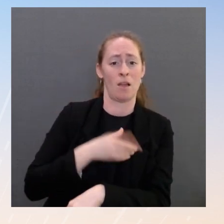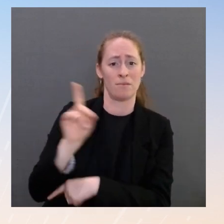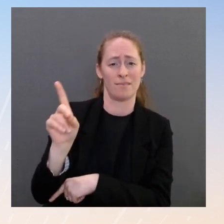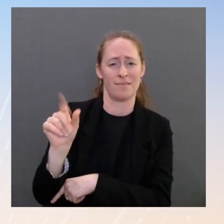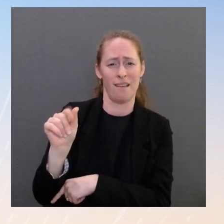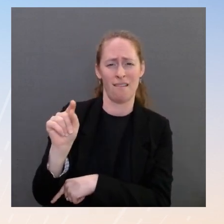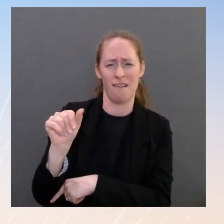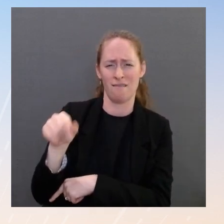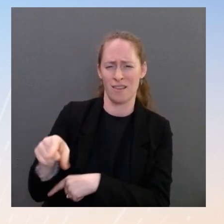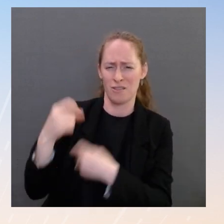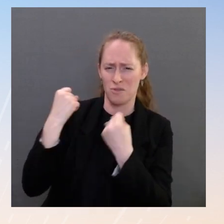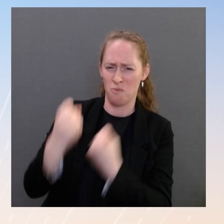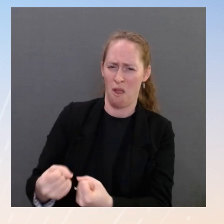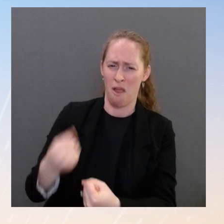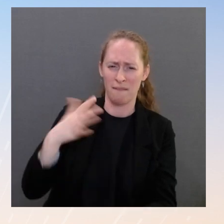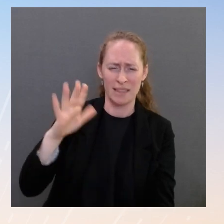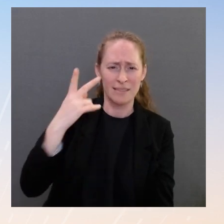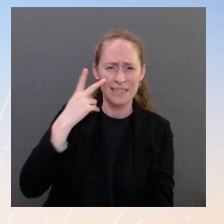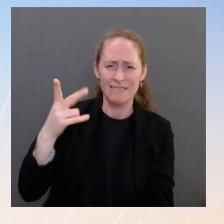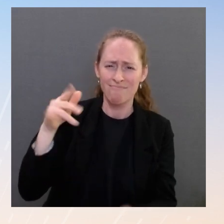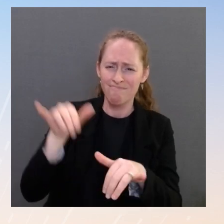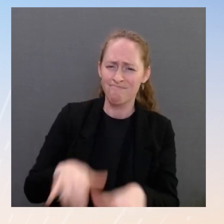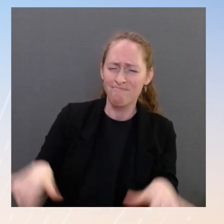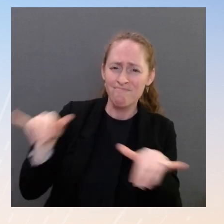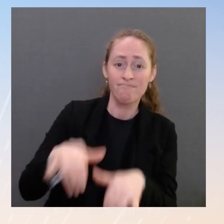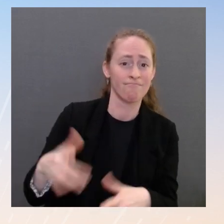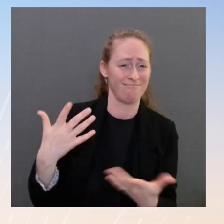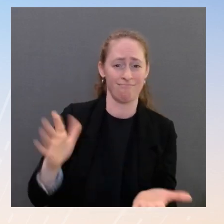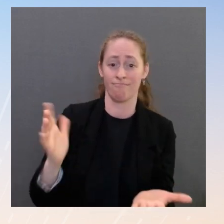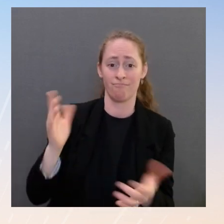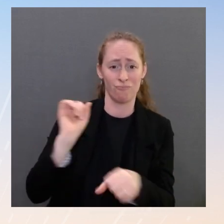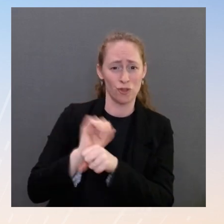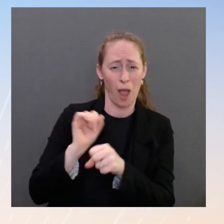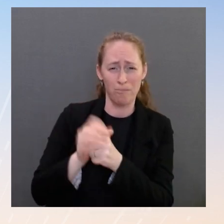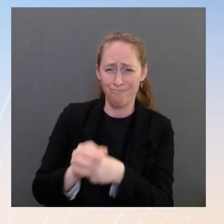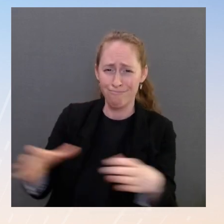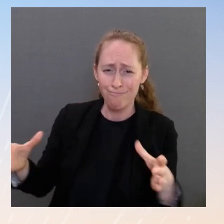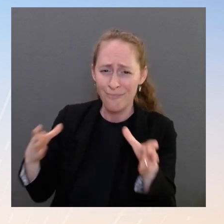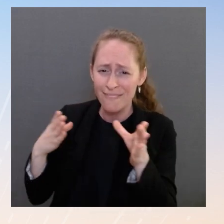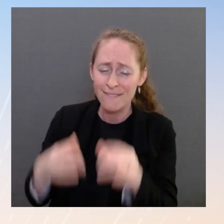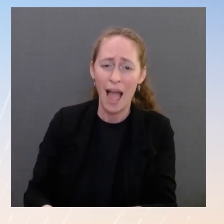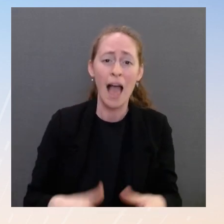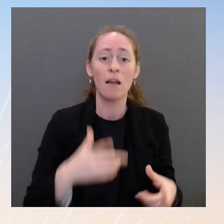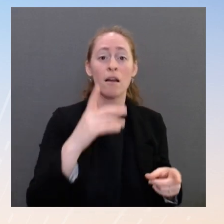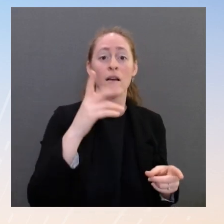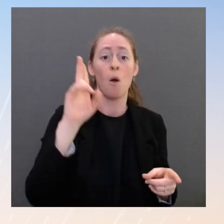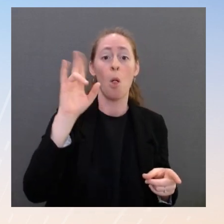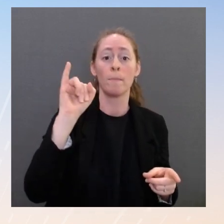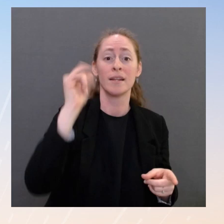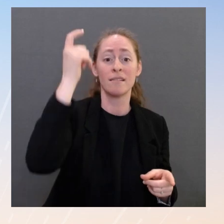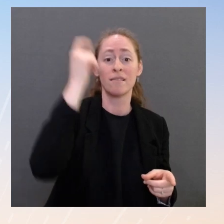whether it is the current unemployment rate. And that is a result of the actions of the President. I would note on the GDP expectations for tomorrow: